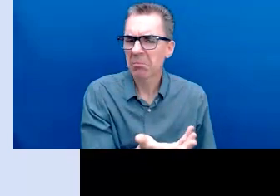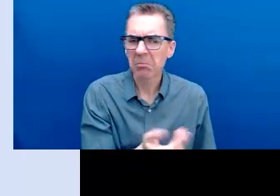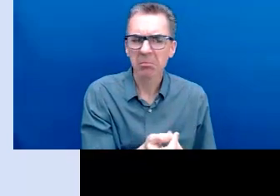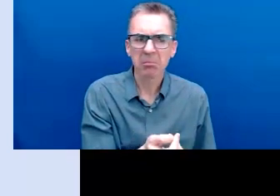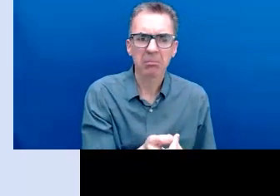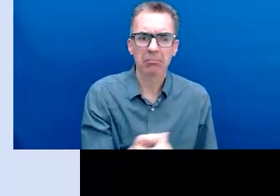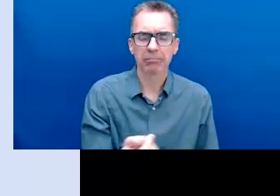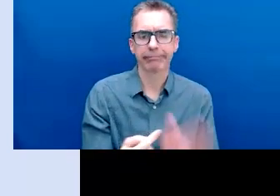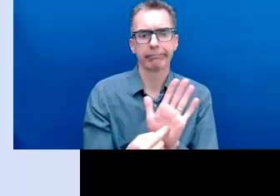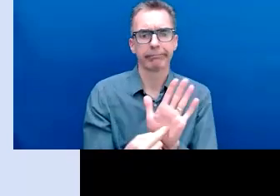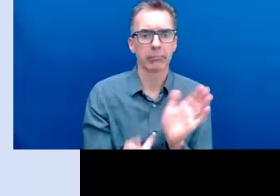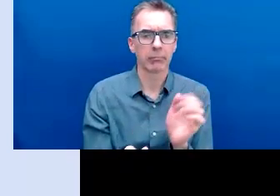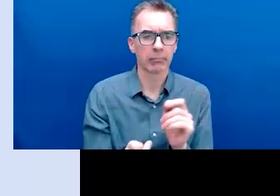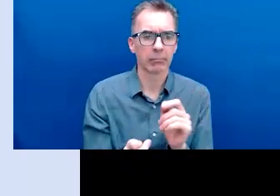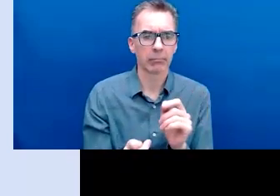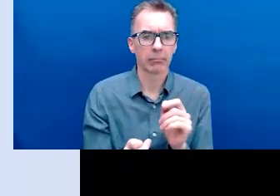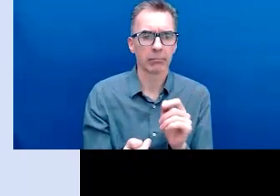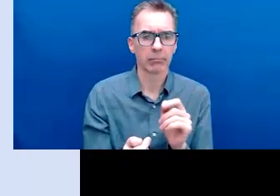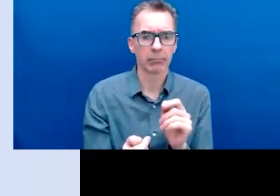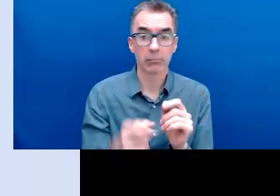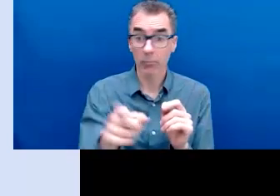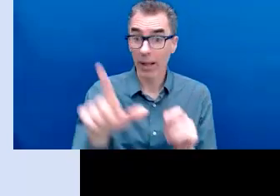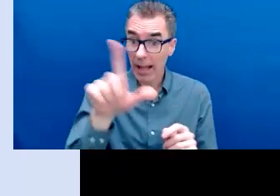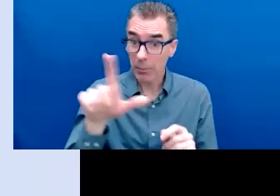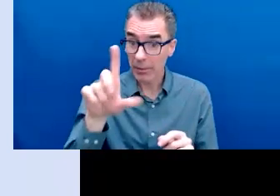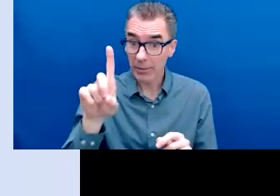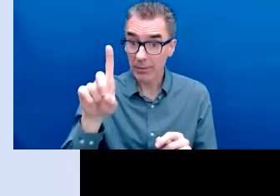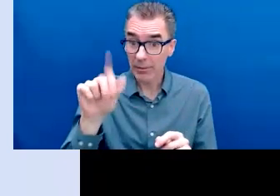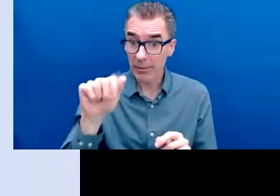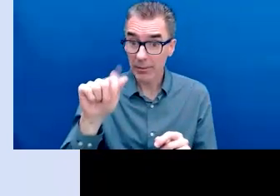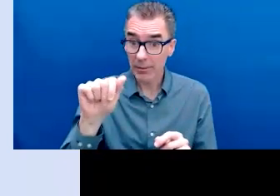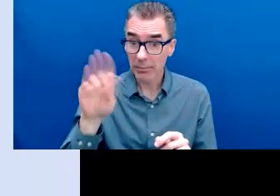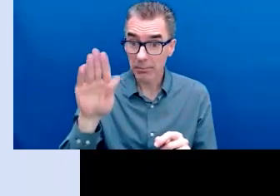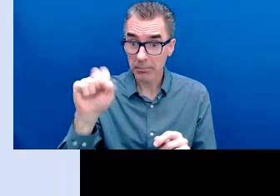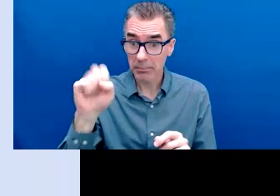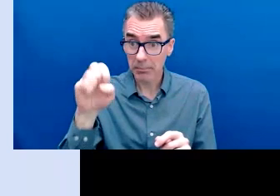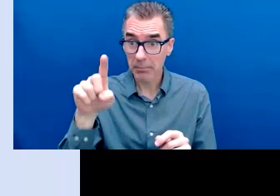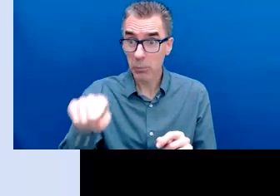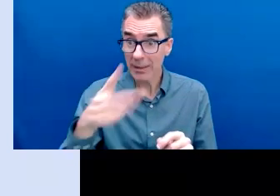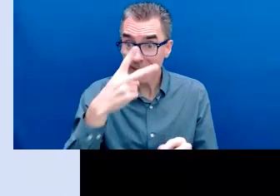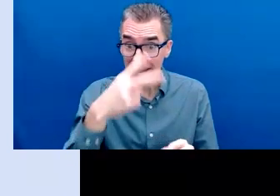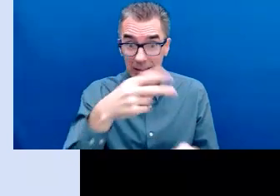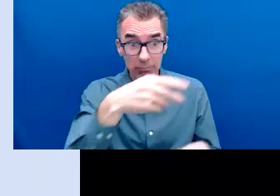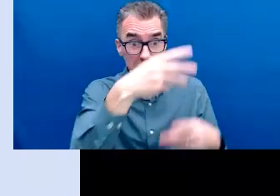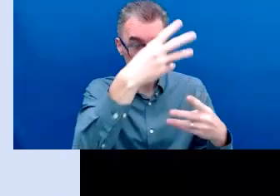They could be things that we find in our library databases, any,